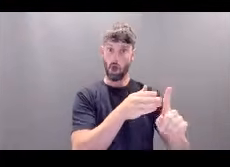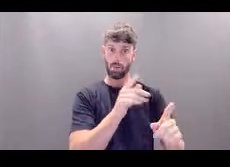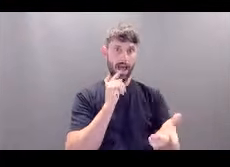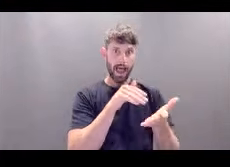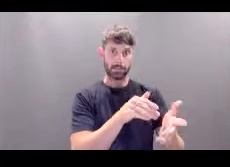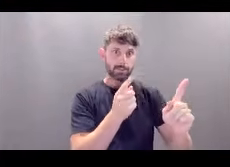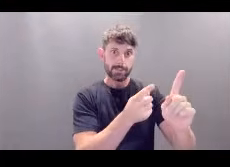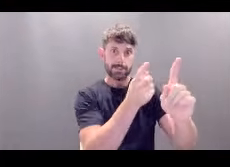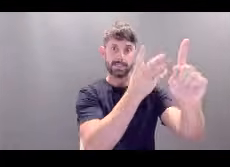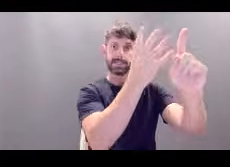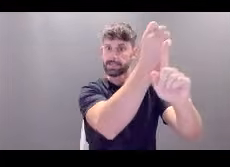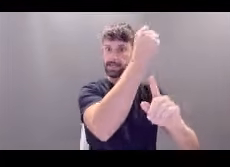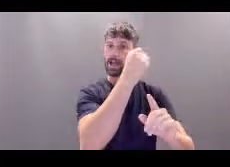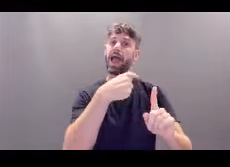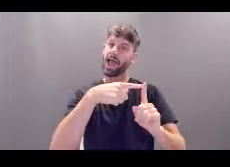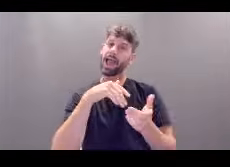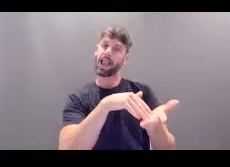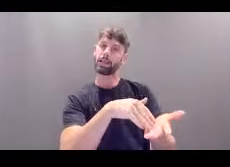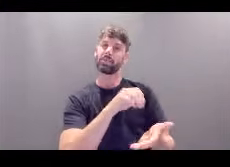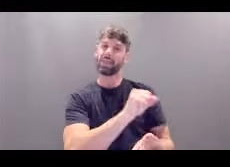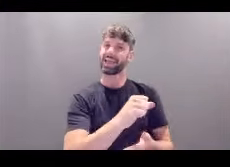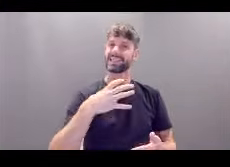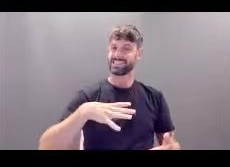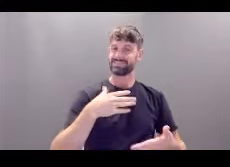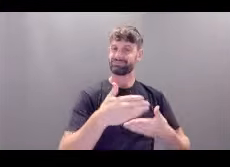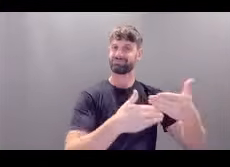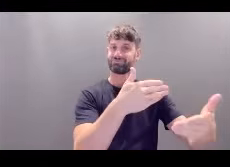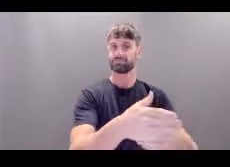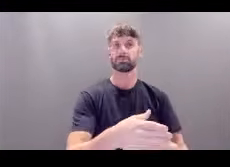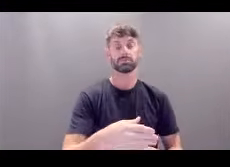We will need to know that the AT is the right item for